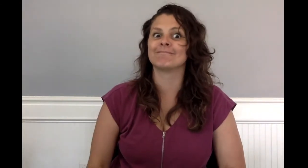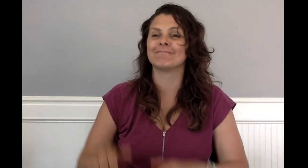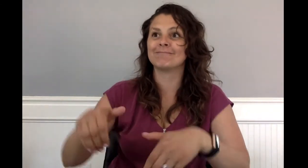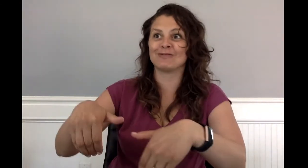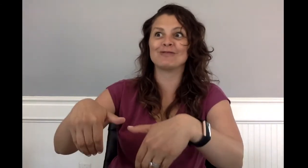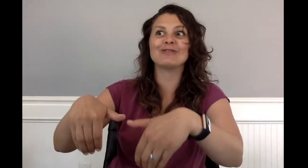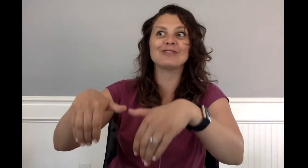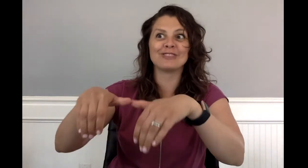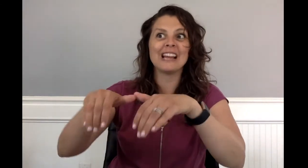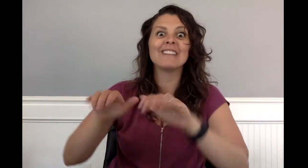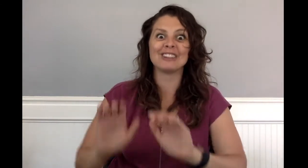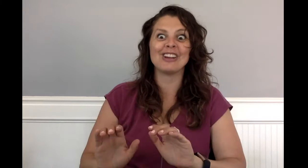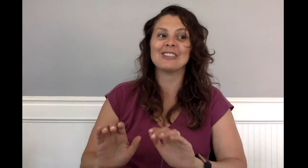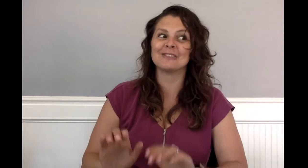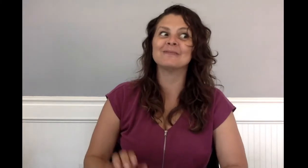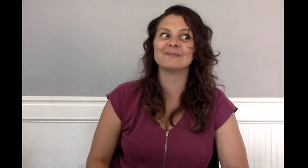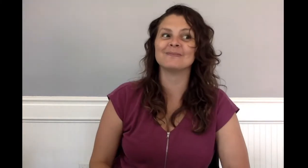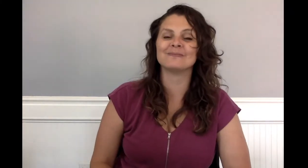Frog signed, "Graveyard."